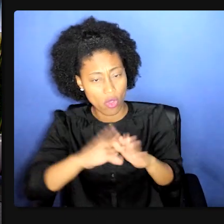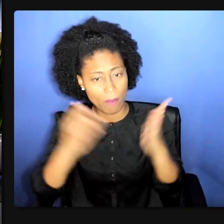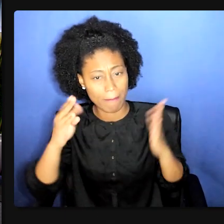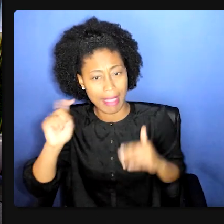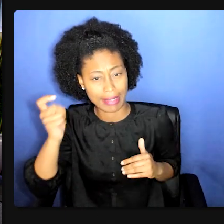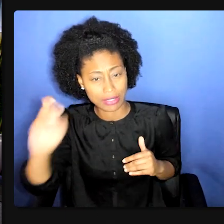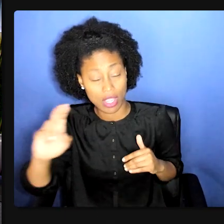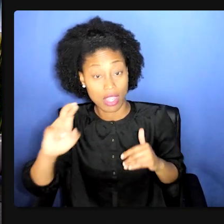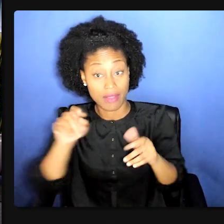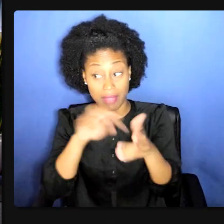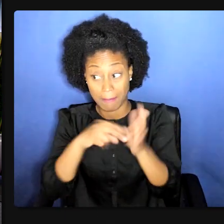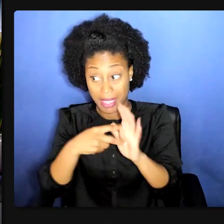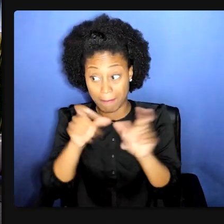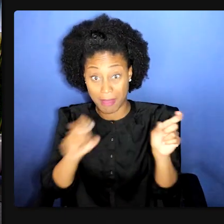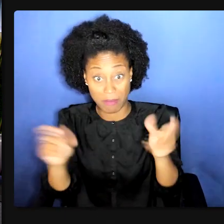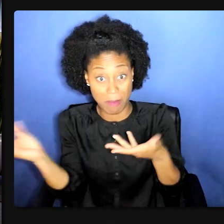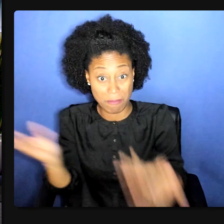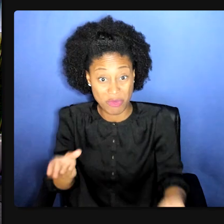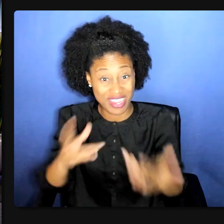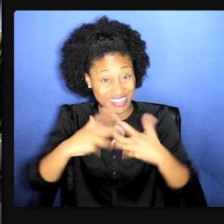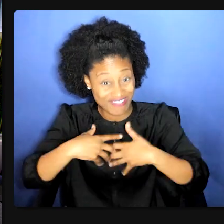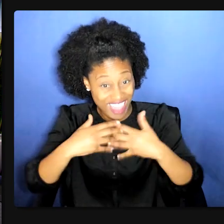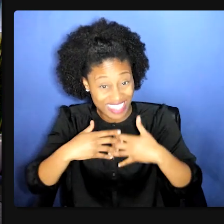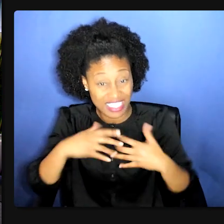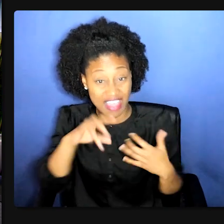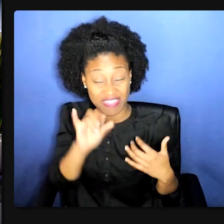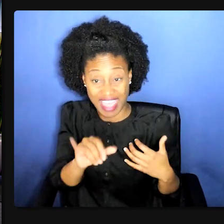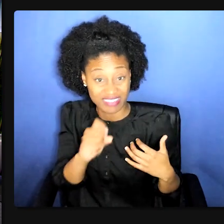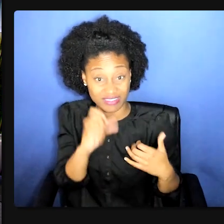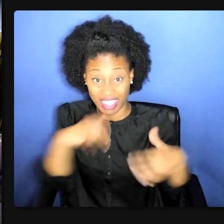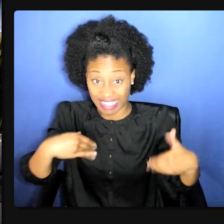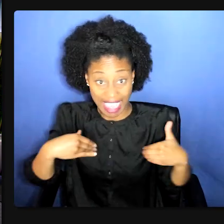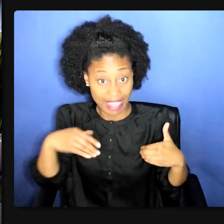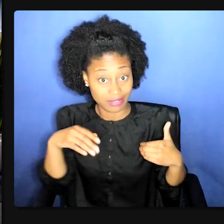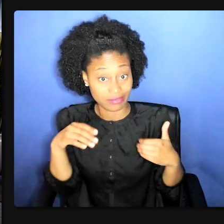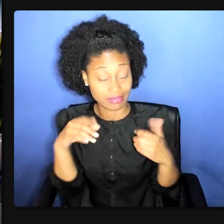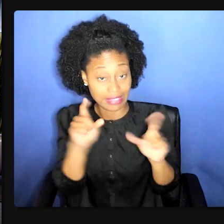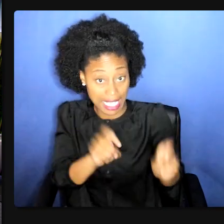that we may not have even tested that is open xr compliant and they'll be able to use it with